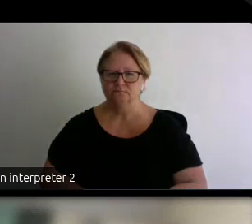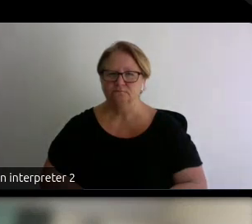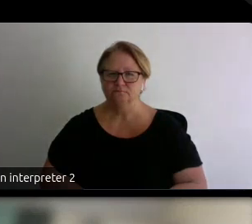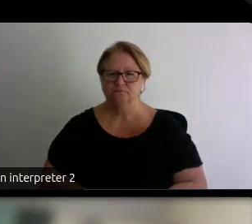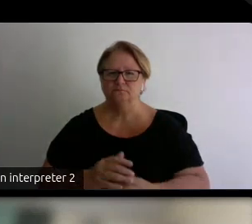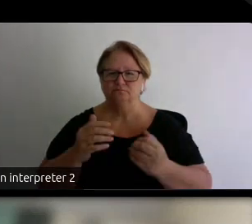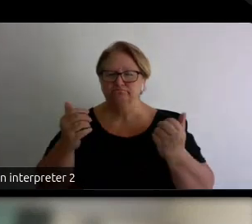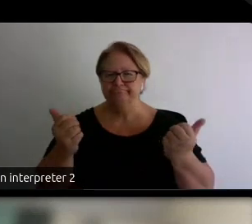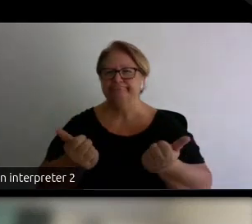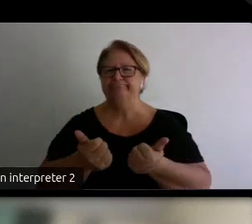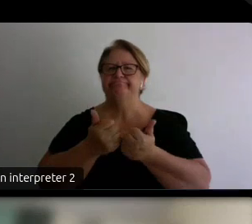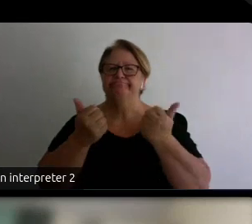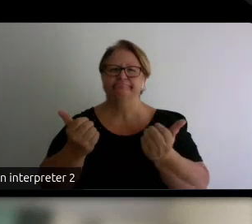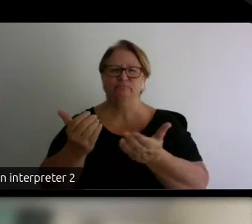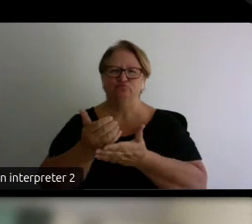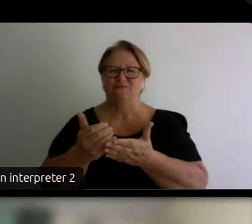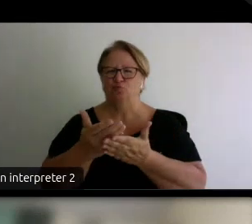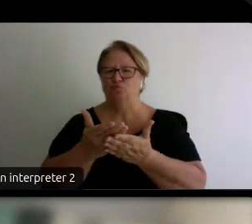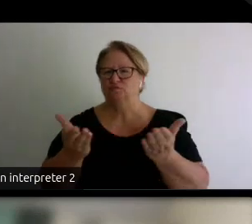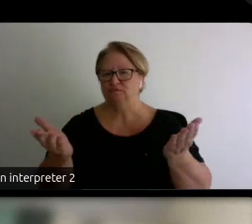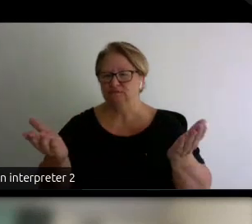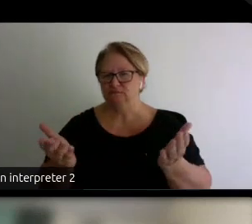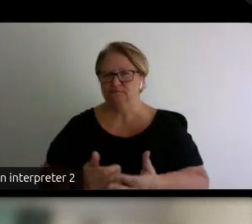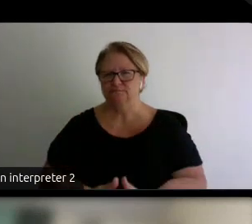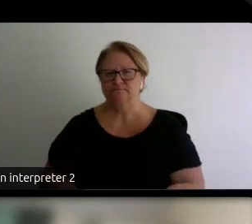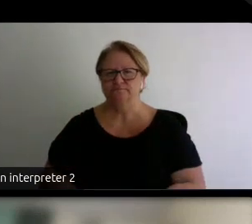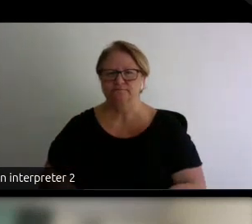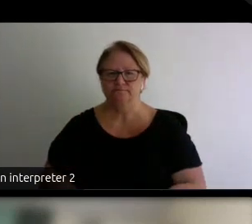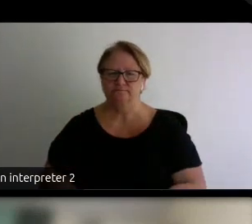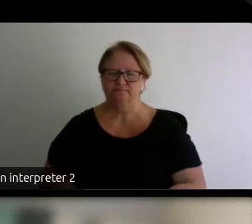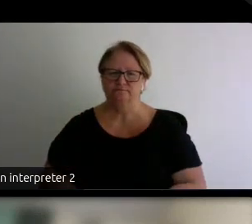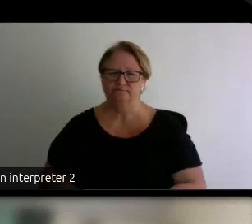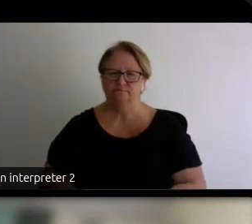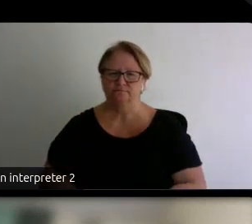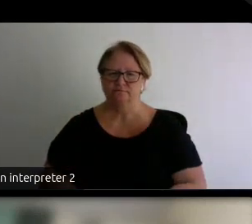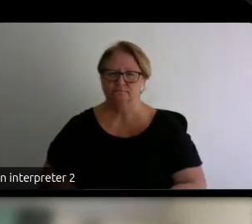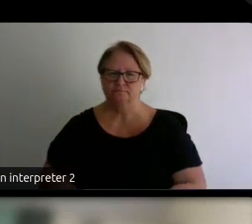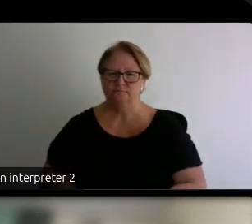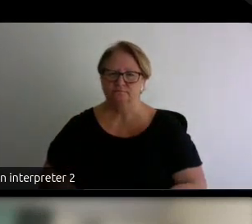free publications on the legal aid website. Um you can pop on and have a look whenever